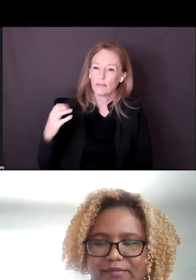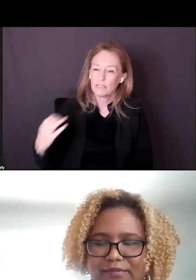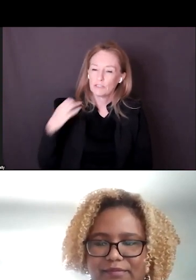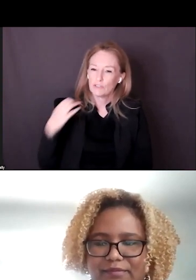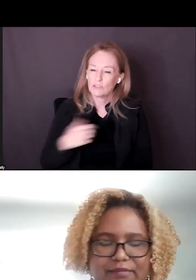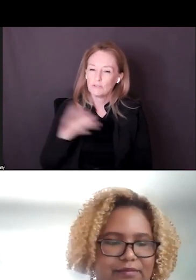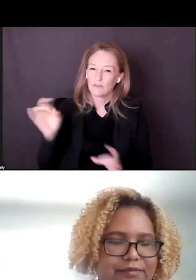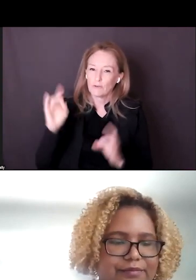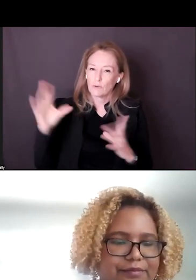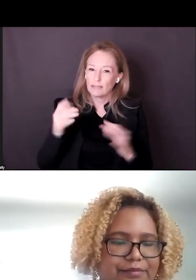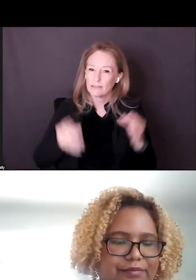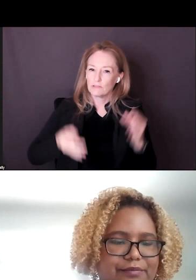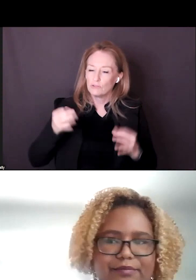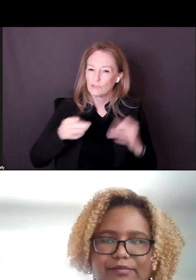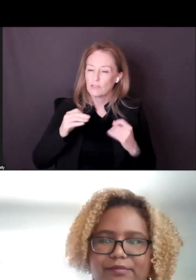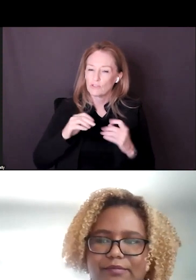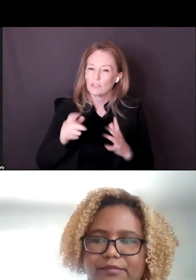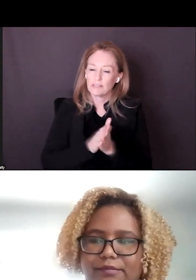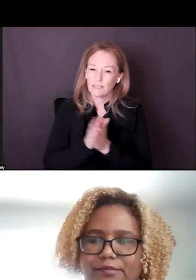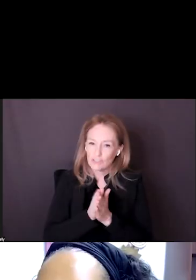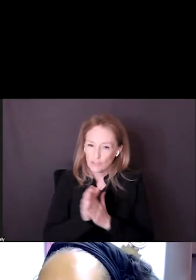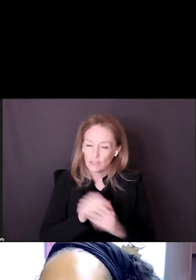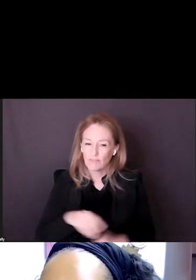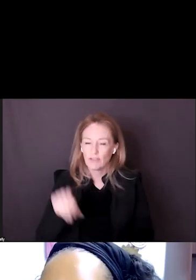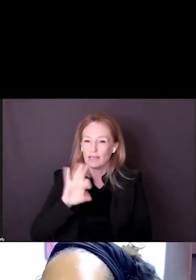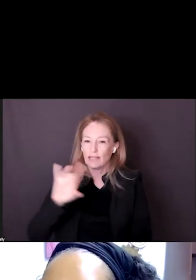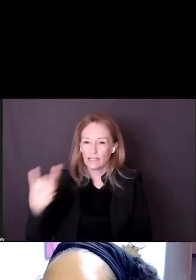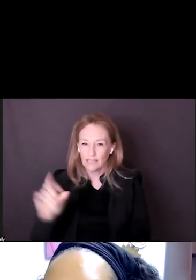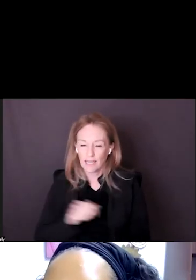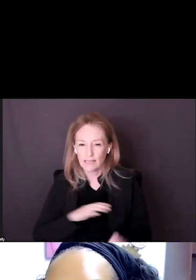HERES WITH 988 AND THE COORDINATING OFFICE FOR SAMHSA.